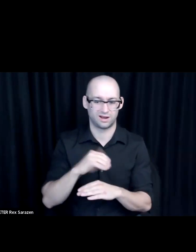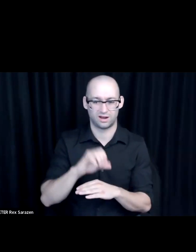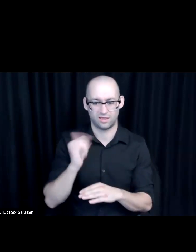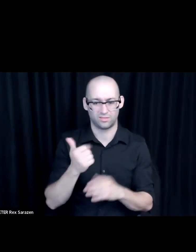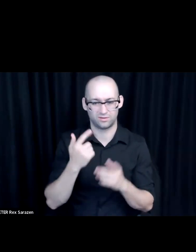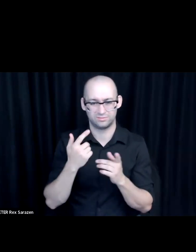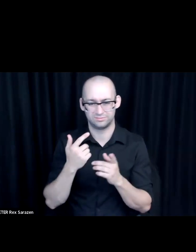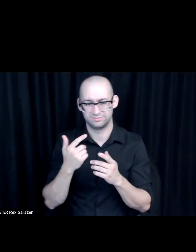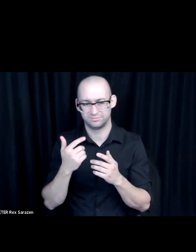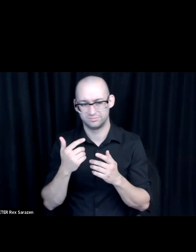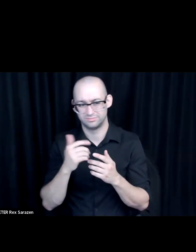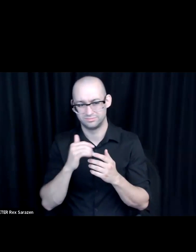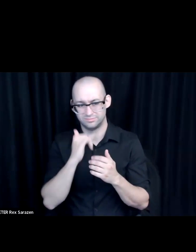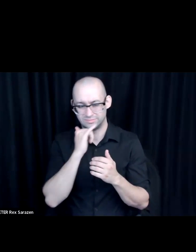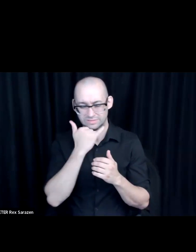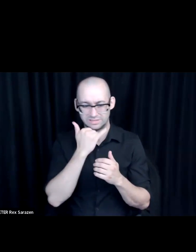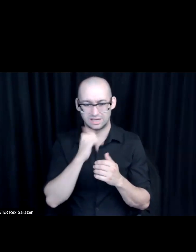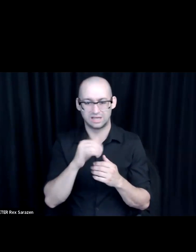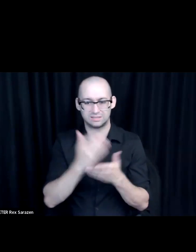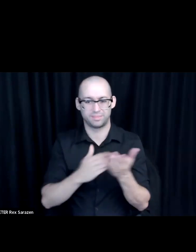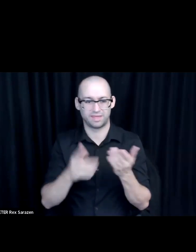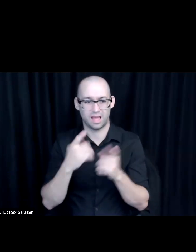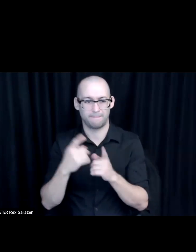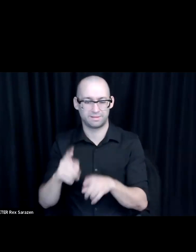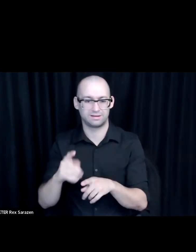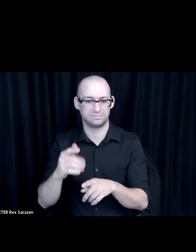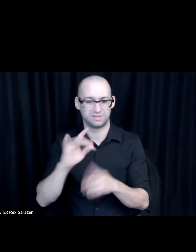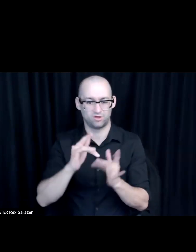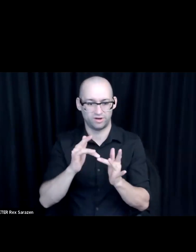our Internet at Tribal Office, and it went down. And the telephone company, Ponderosa,